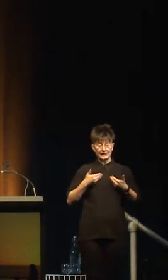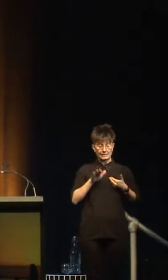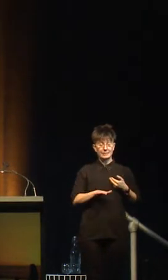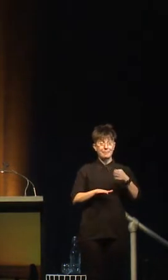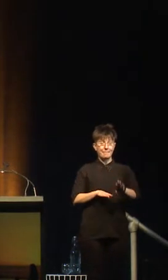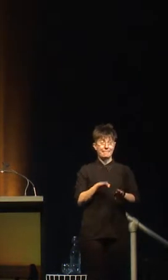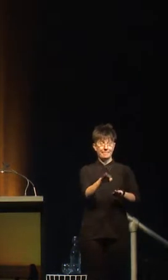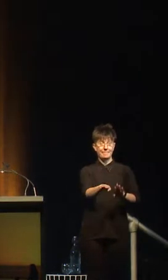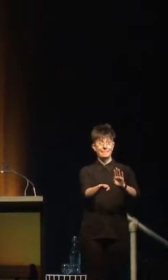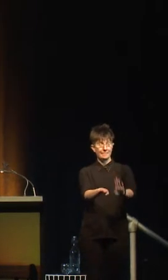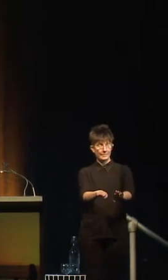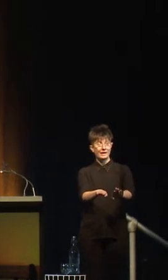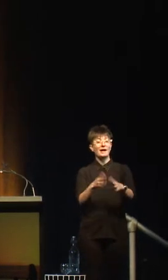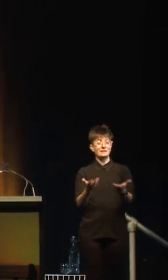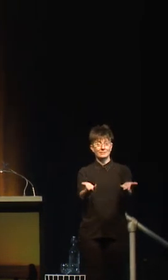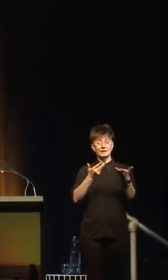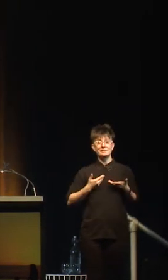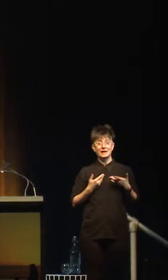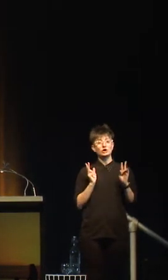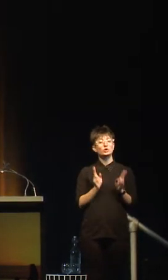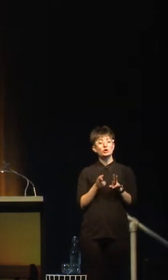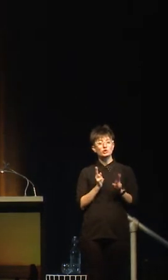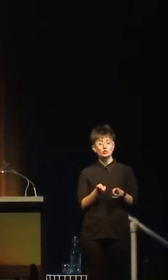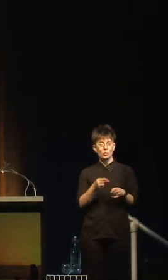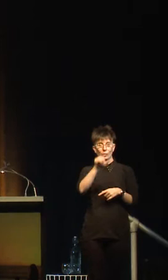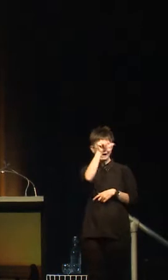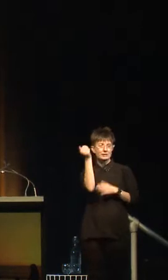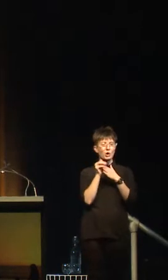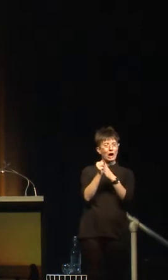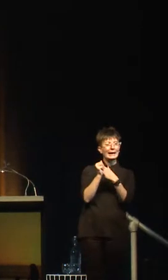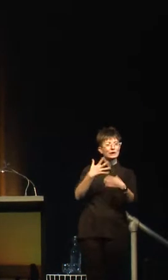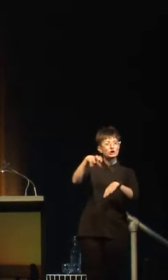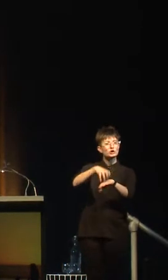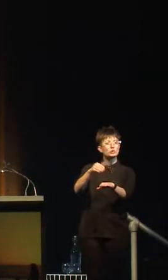a neutral expert led institution to help guide us the way there, and it creates obligations